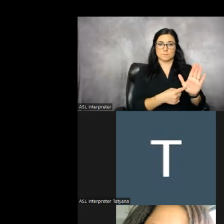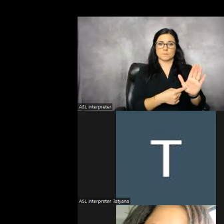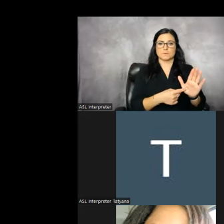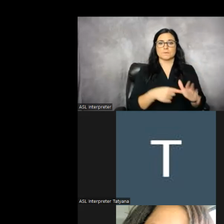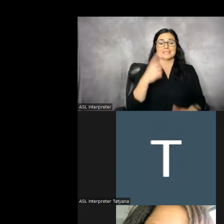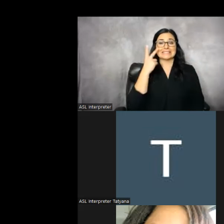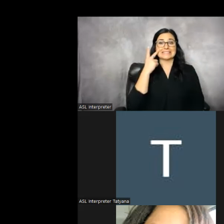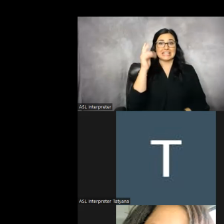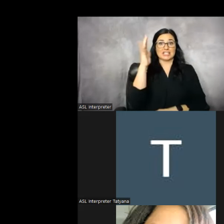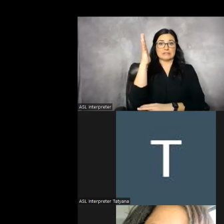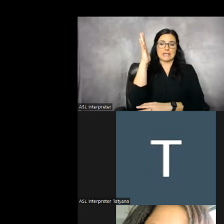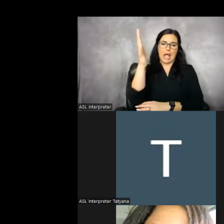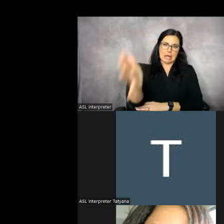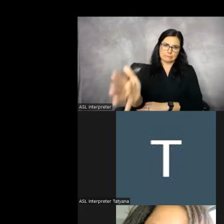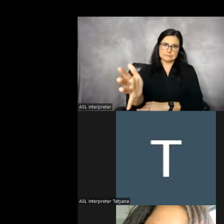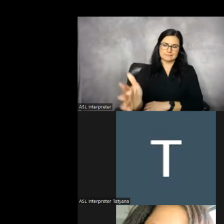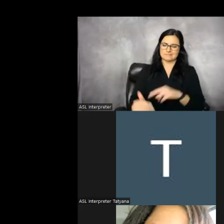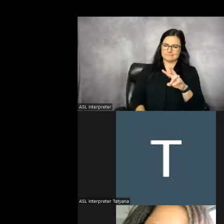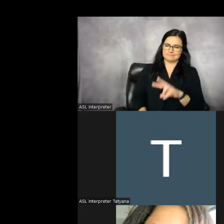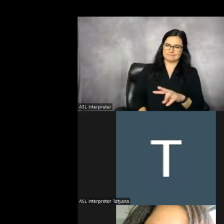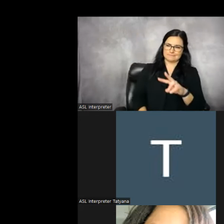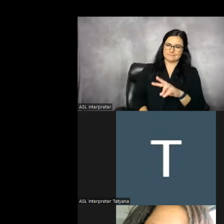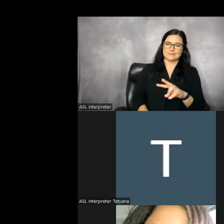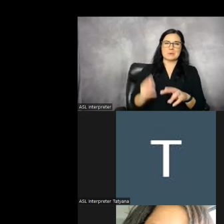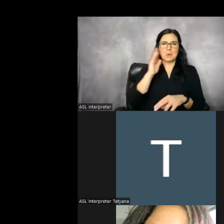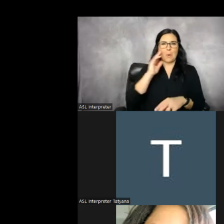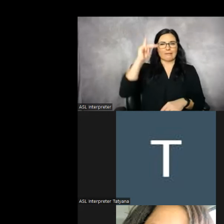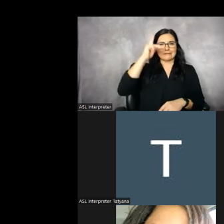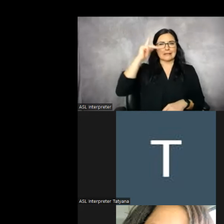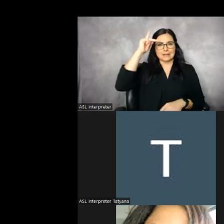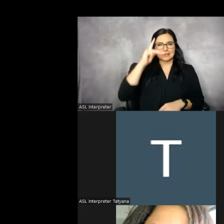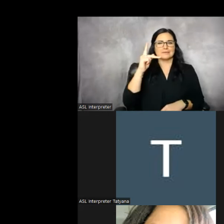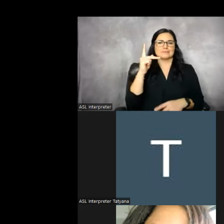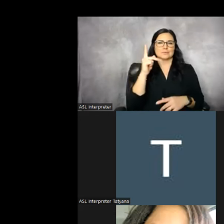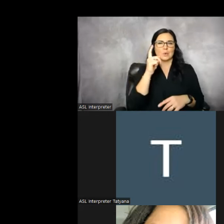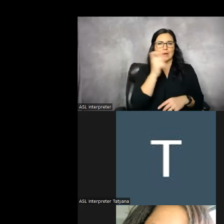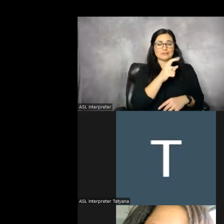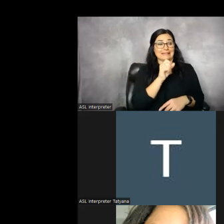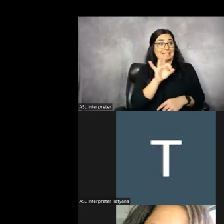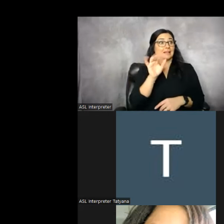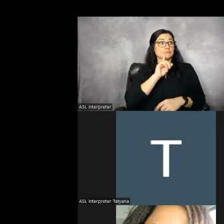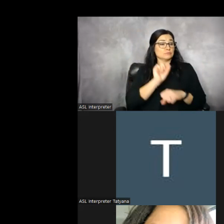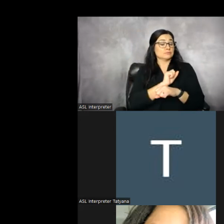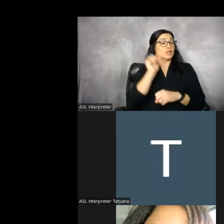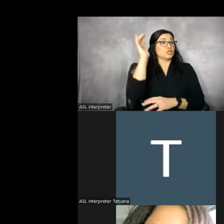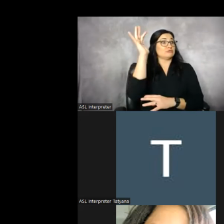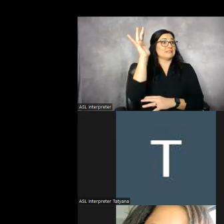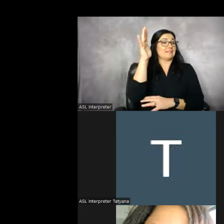in a forest, which is kind of a philosophical question. You know, if a tree falls in the forest, and there's no one there to hear it, does it make a sound?